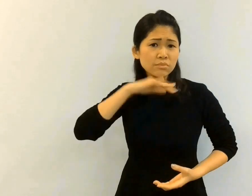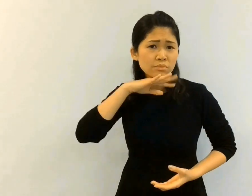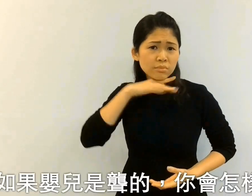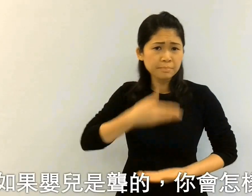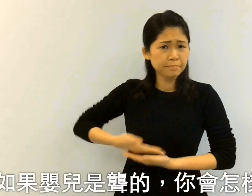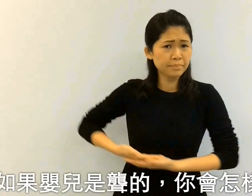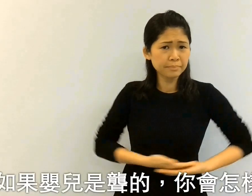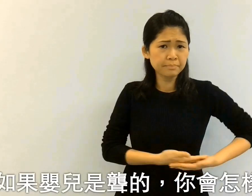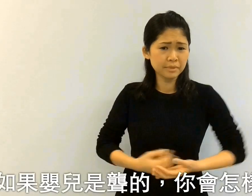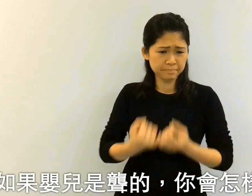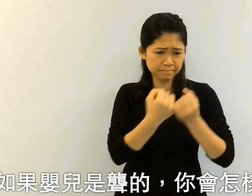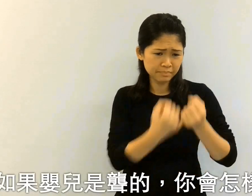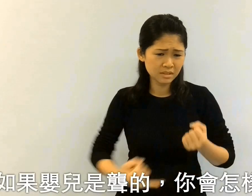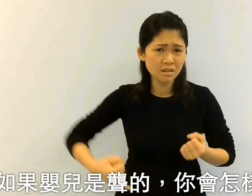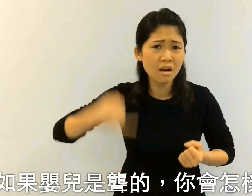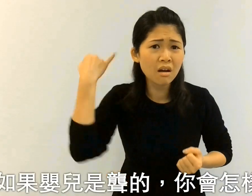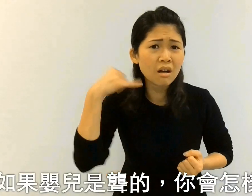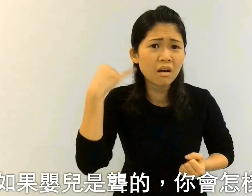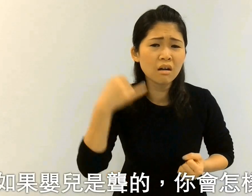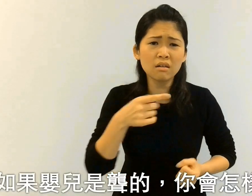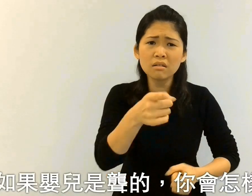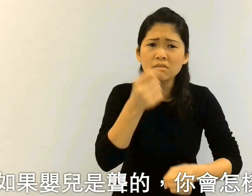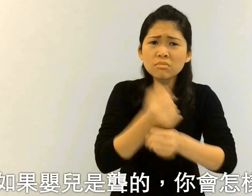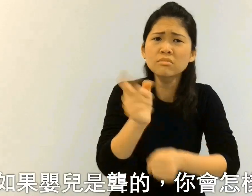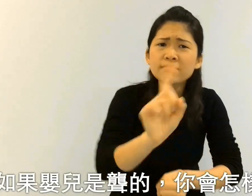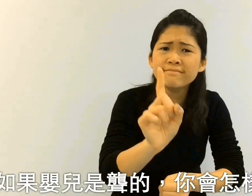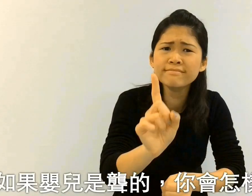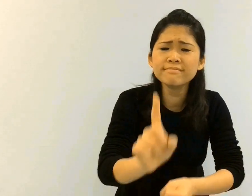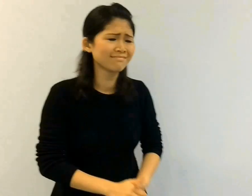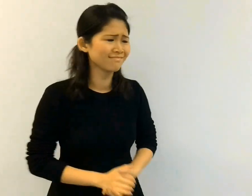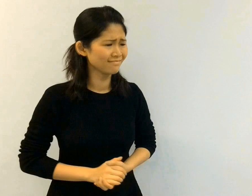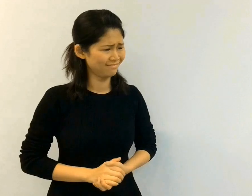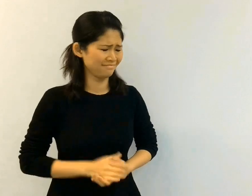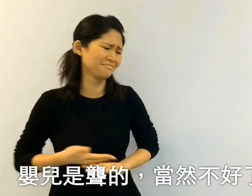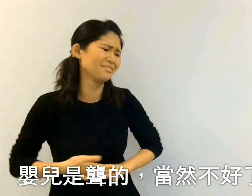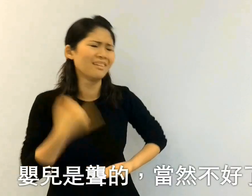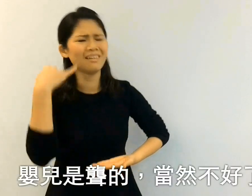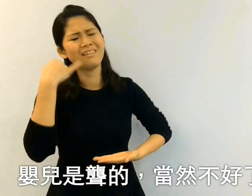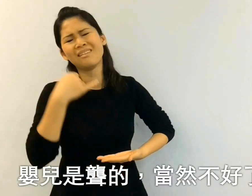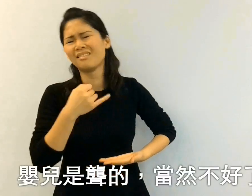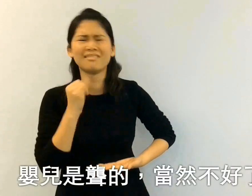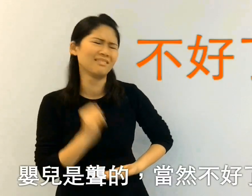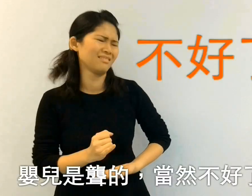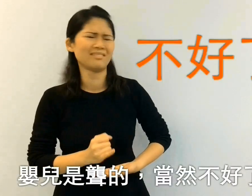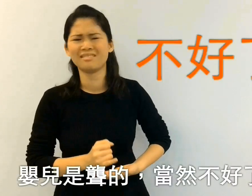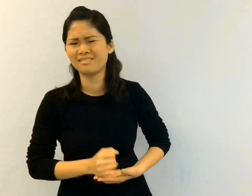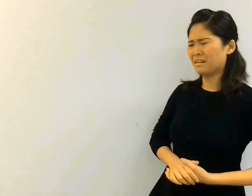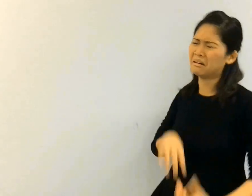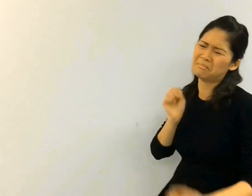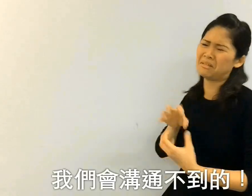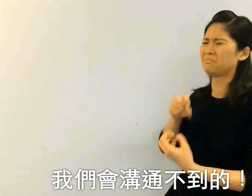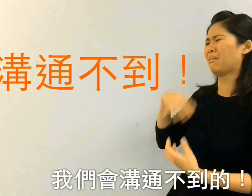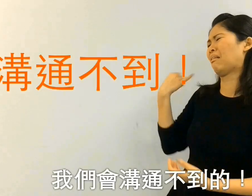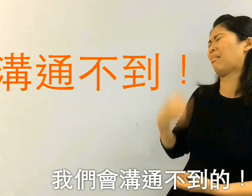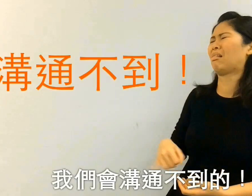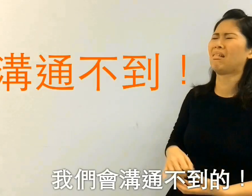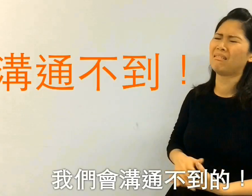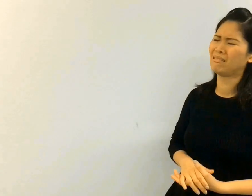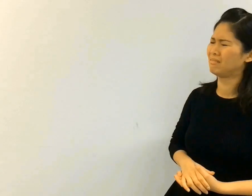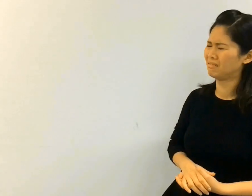If your infant is deaf, what will you do? Being a deaf infant, of course it will be horrible! Horrible!! We won’t be able to communicate!!